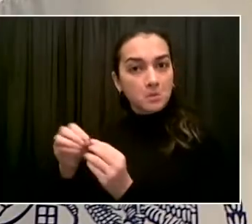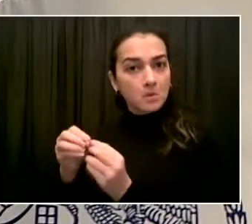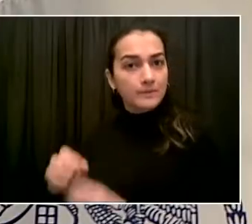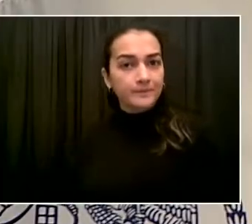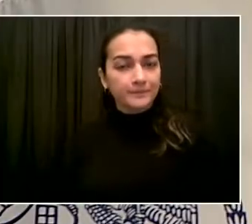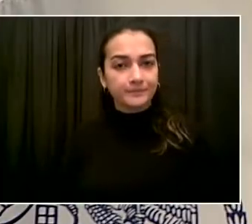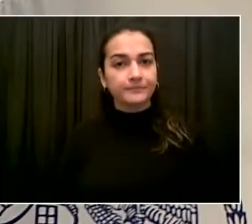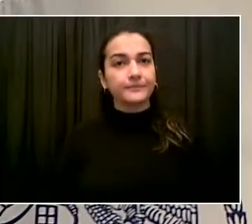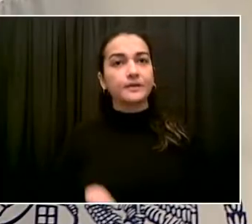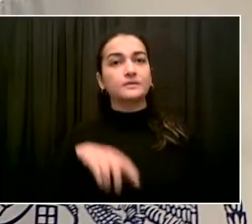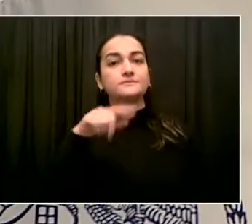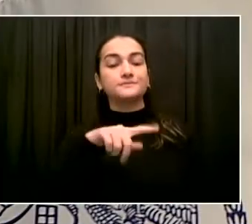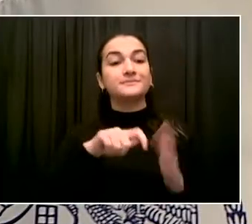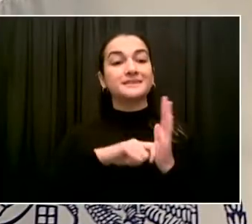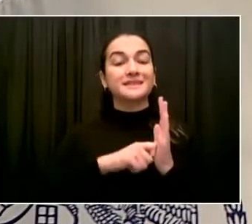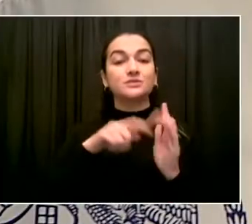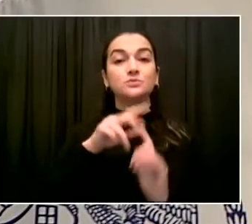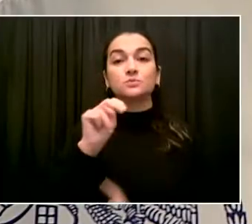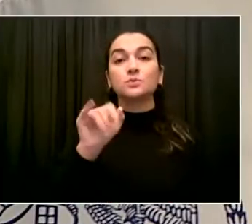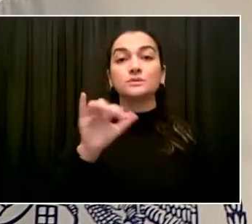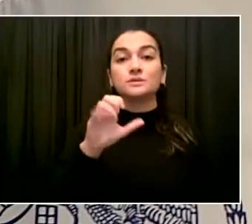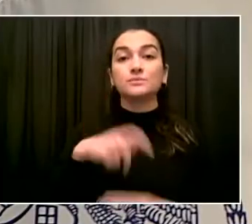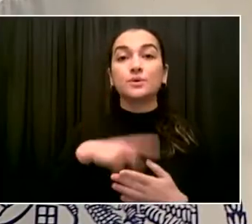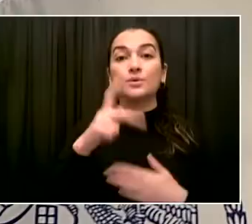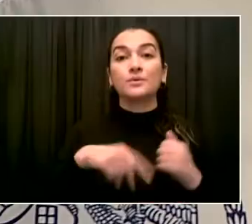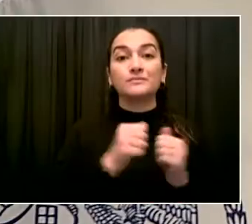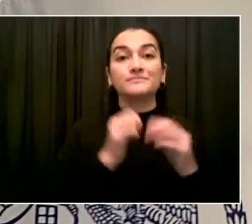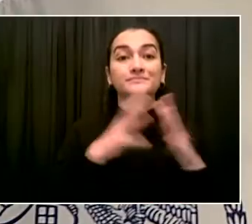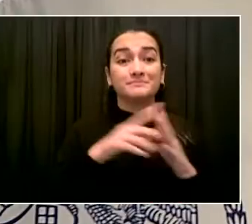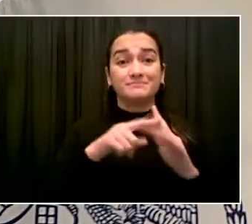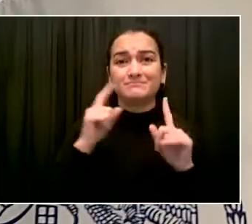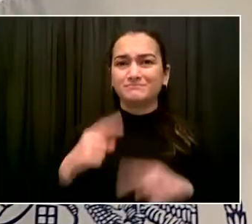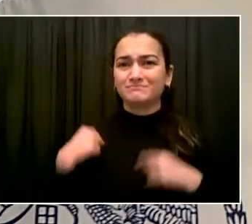WORKS FOR THEM. REALLY WE FOUND